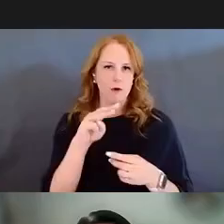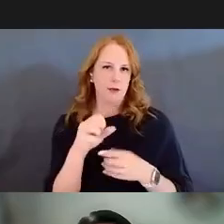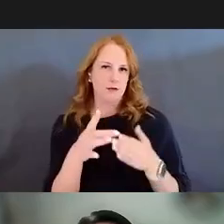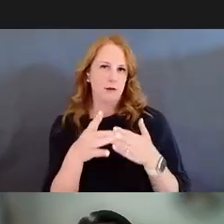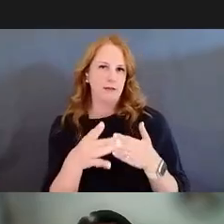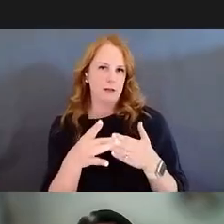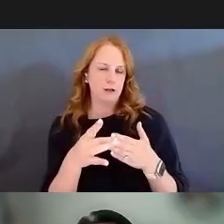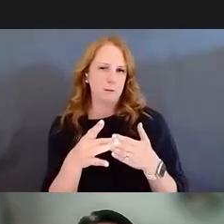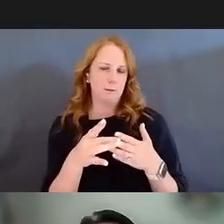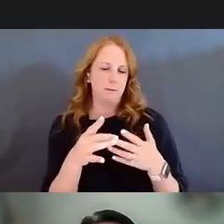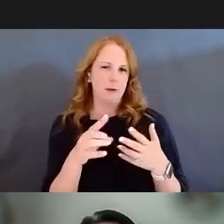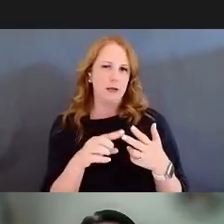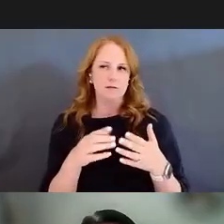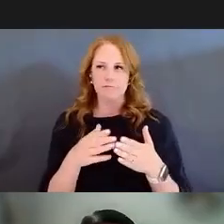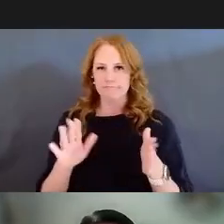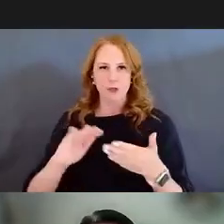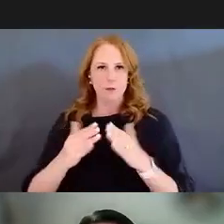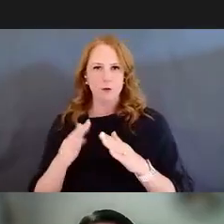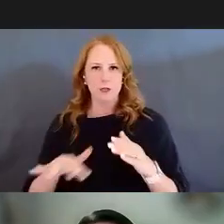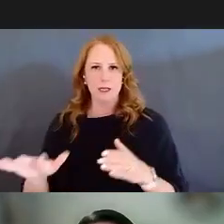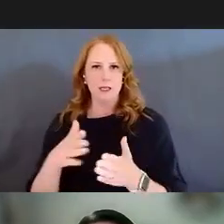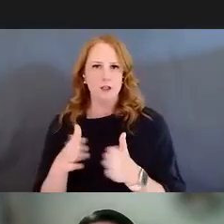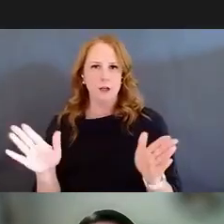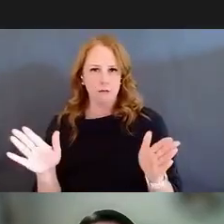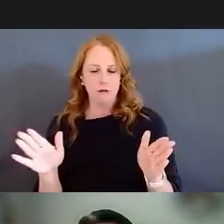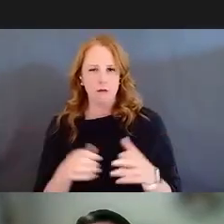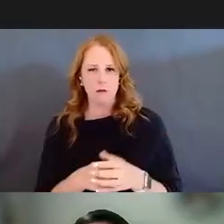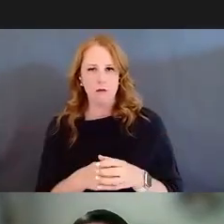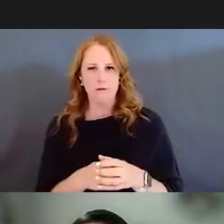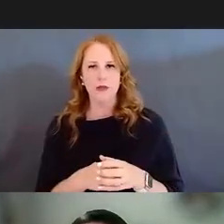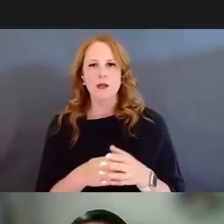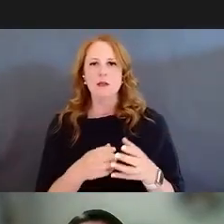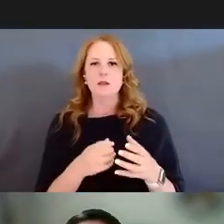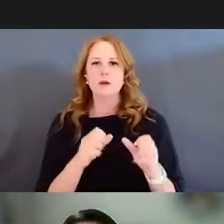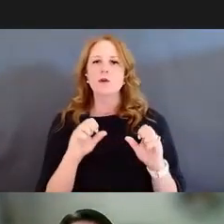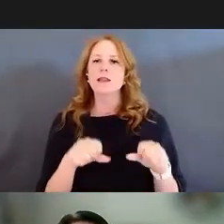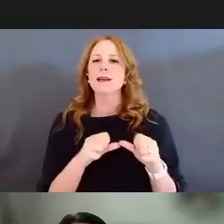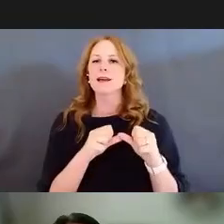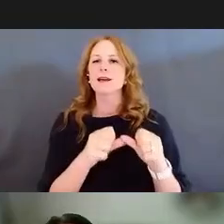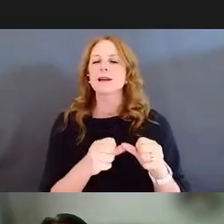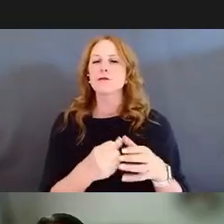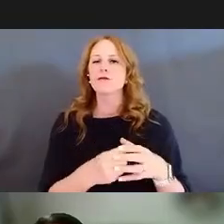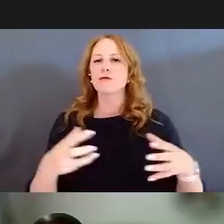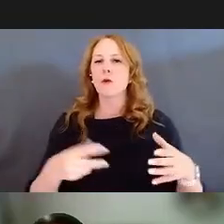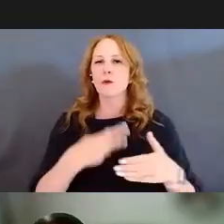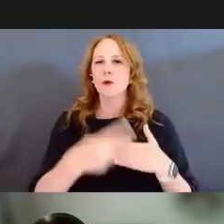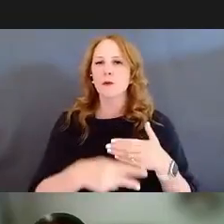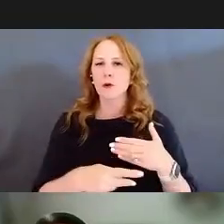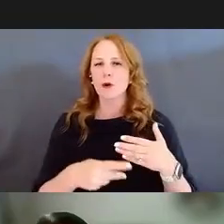and the broader community to continue to grow the program and to think about ways in which it could